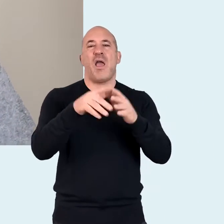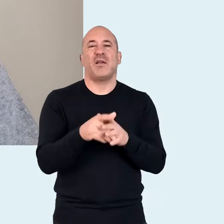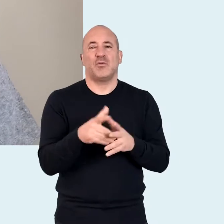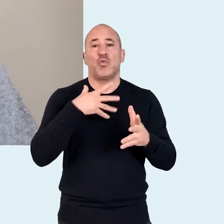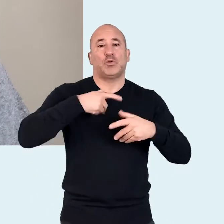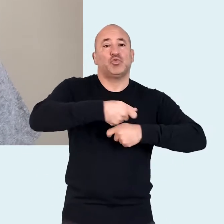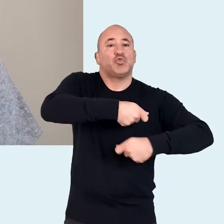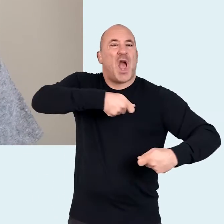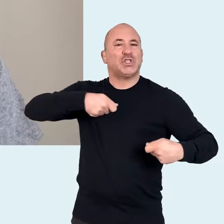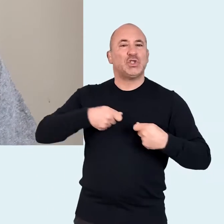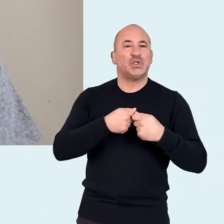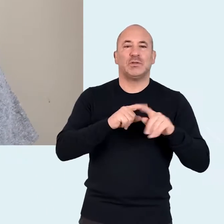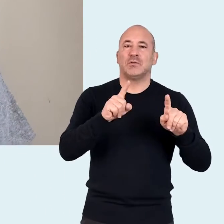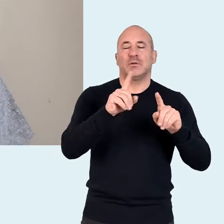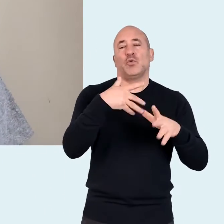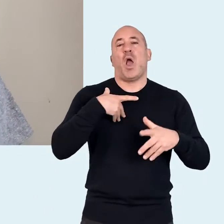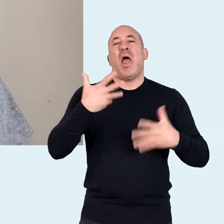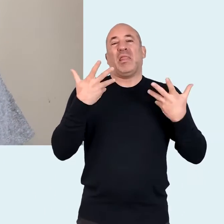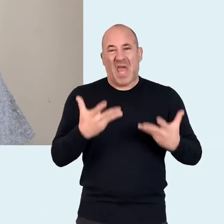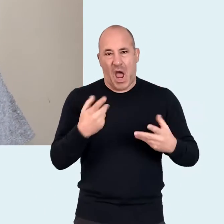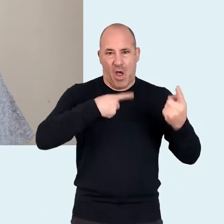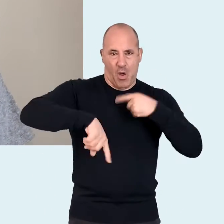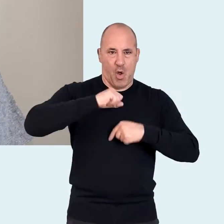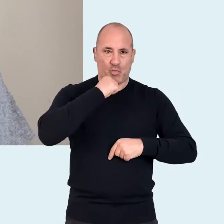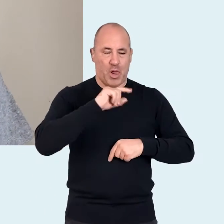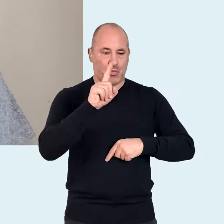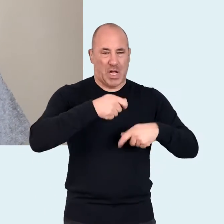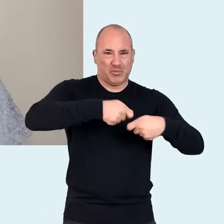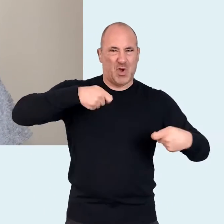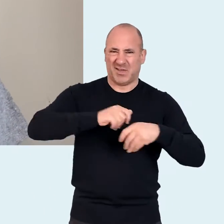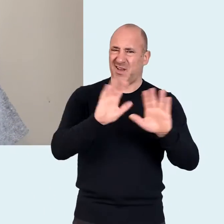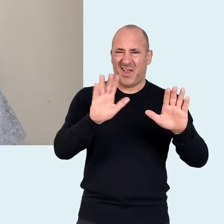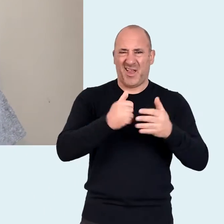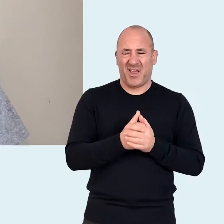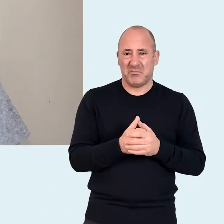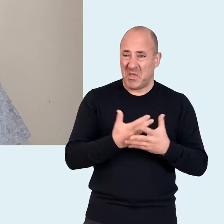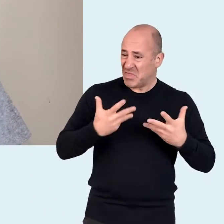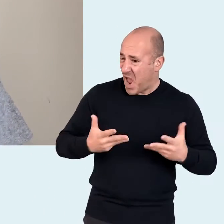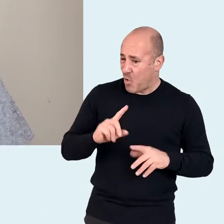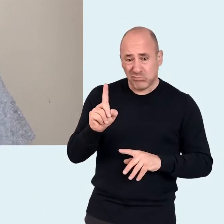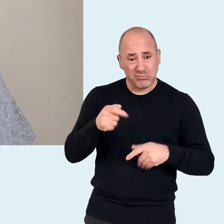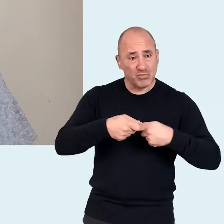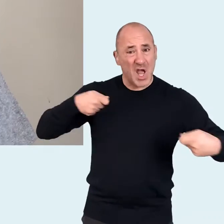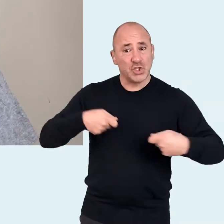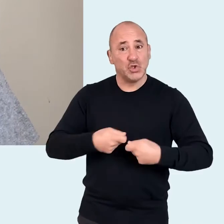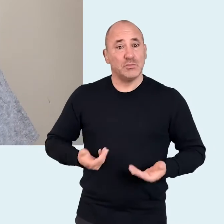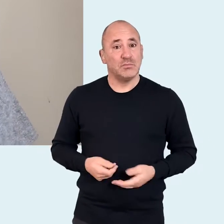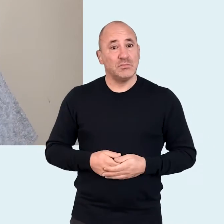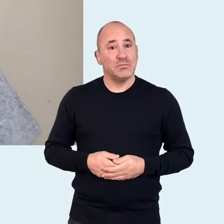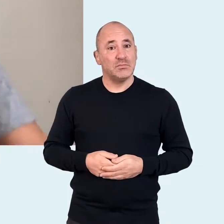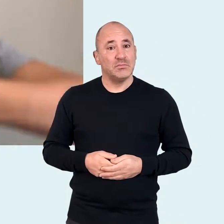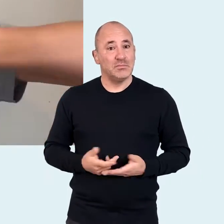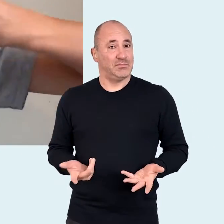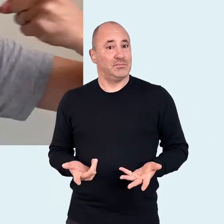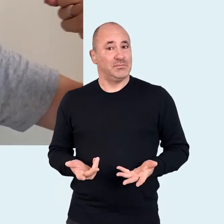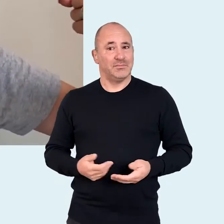task that you're presenting. For example, if you were leading a stretch, instead of saying, "Now we're going to do a stretch", you might say, "Now, stretch.".